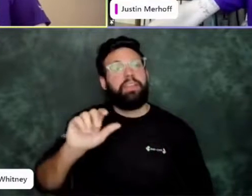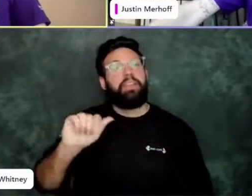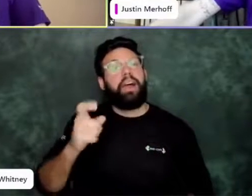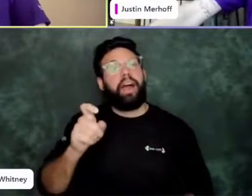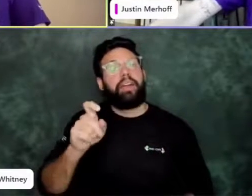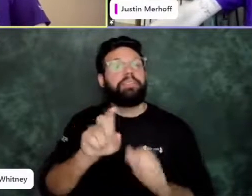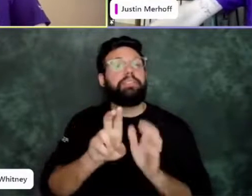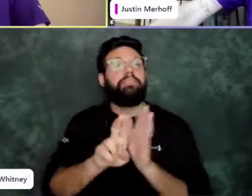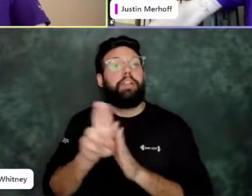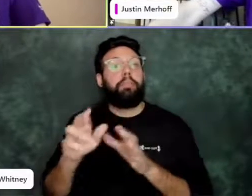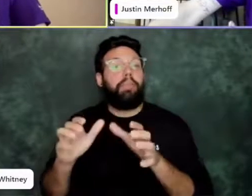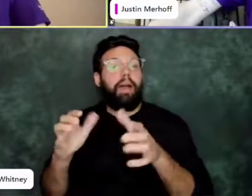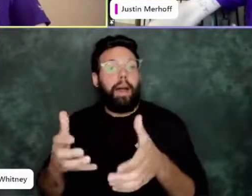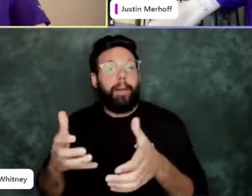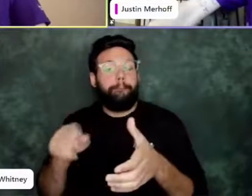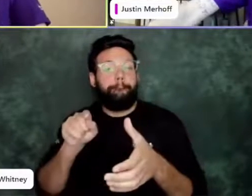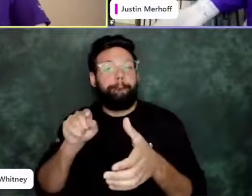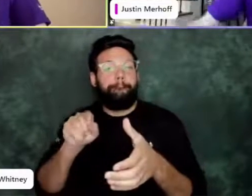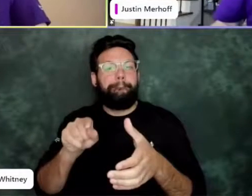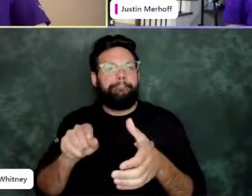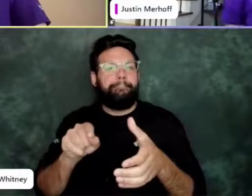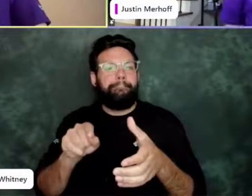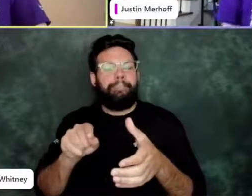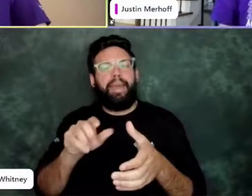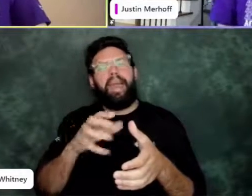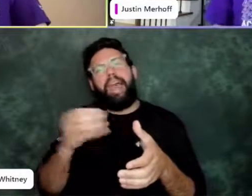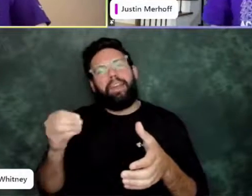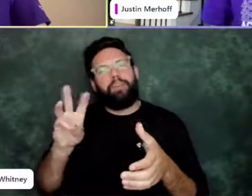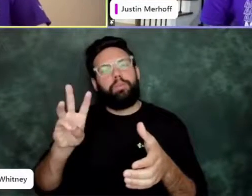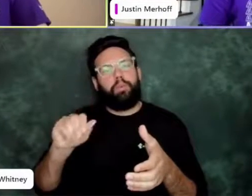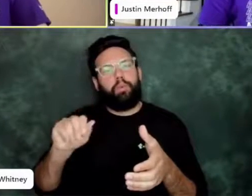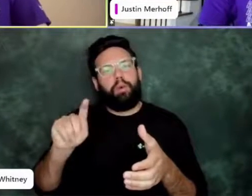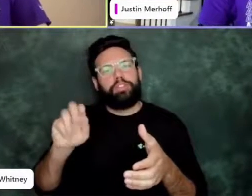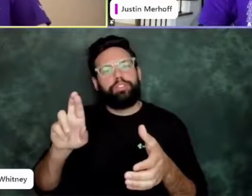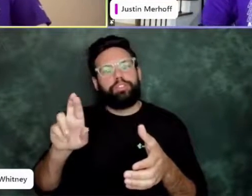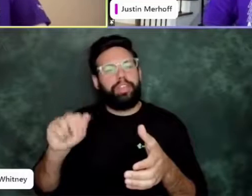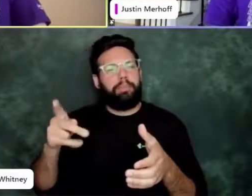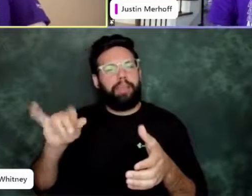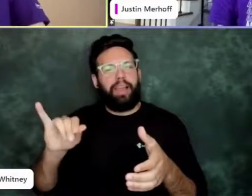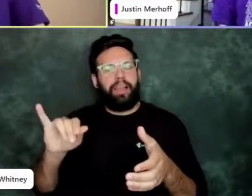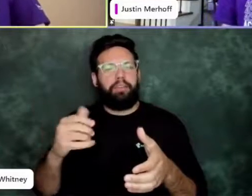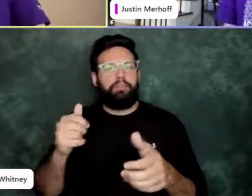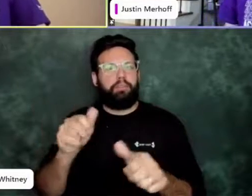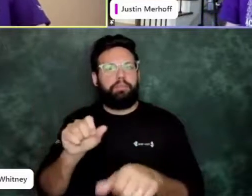is gonna work way better with a functional end-to-end type of test suite.